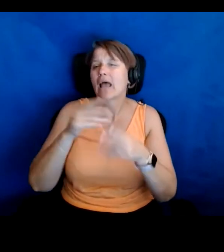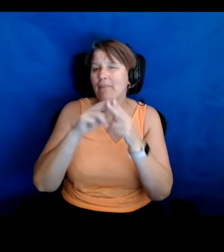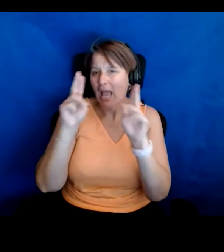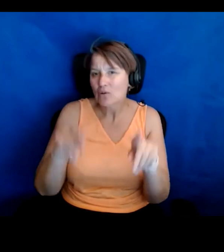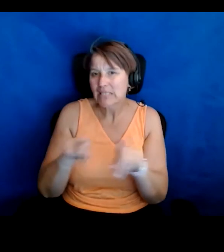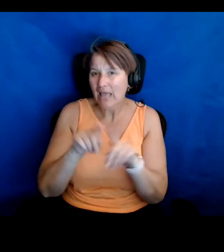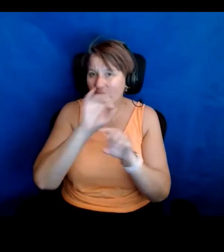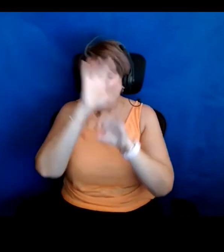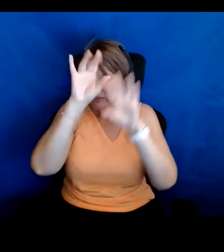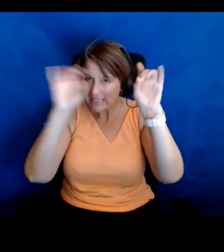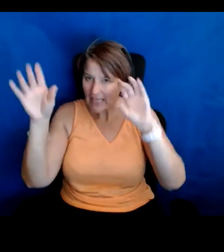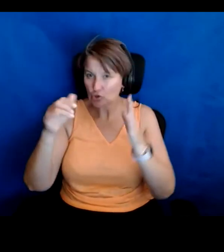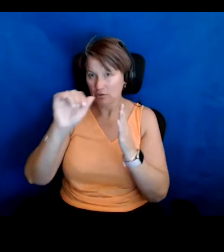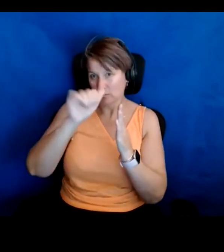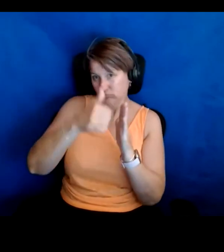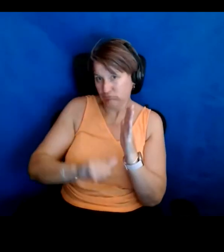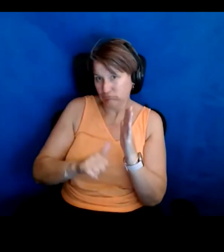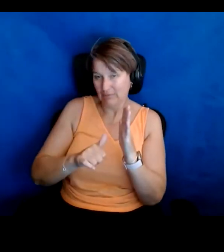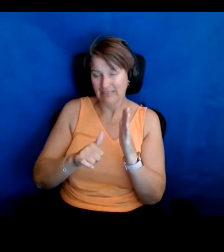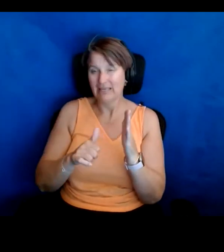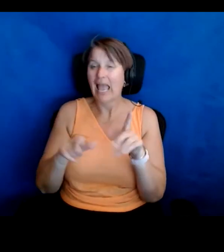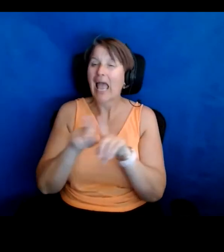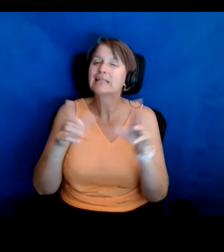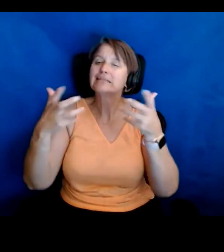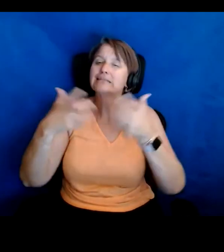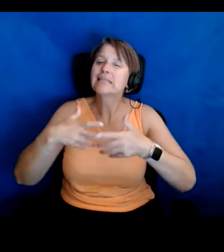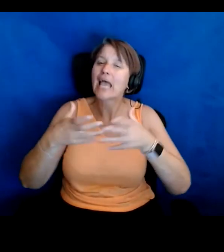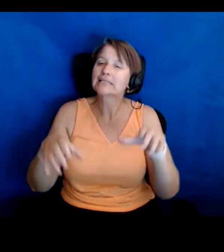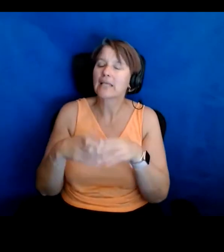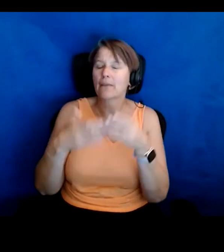programming team and tech team. So, thank you so much.